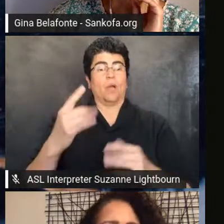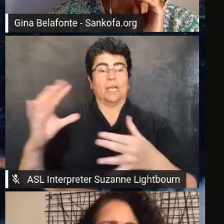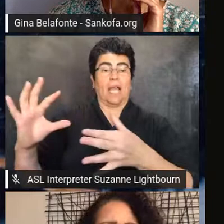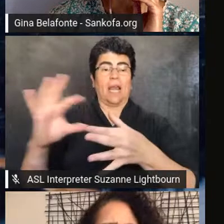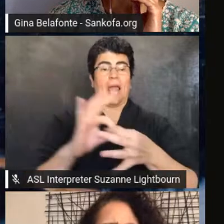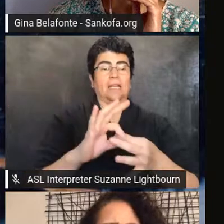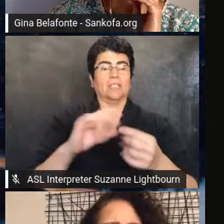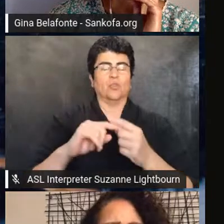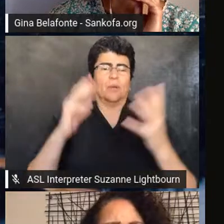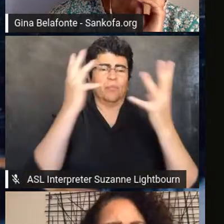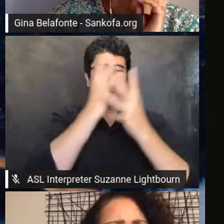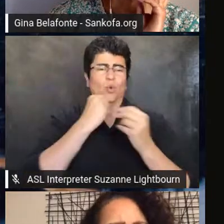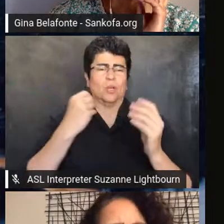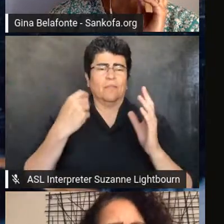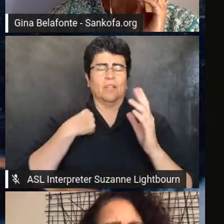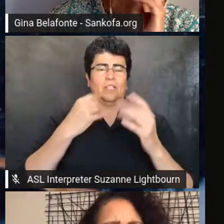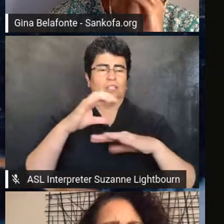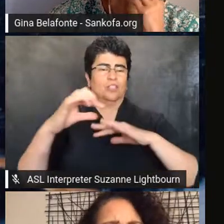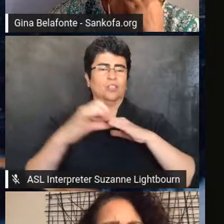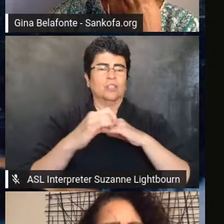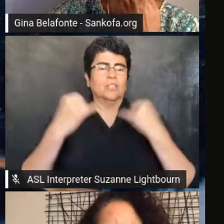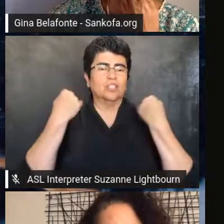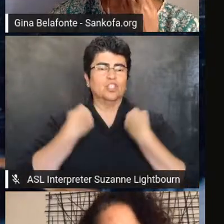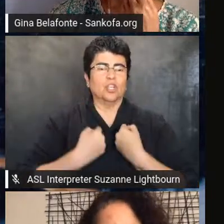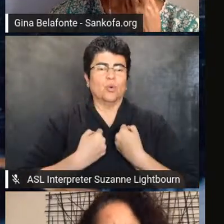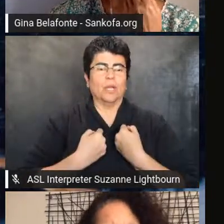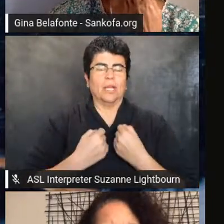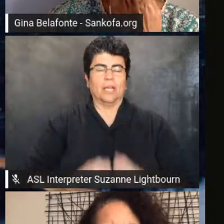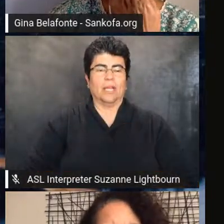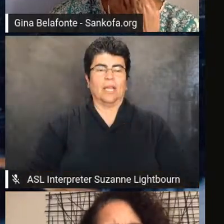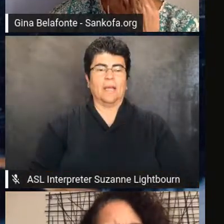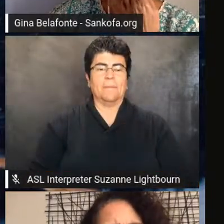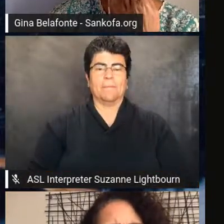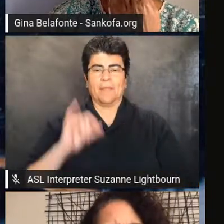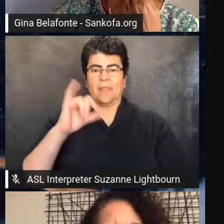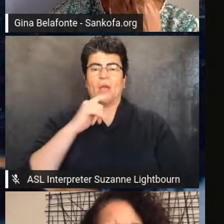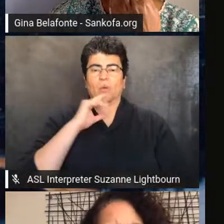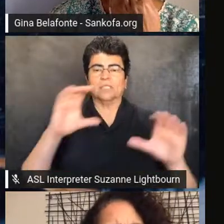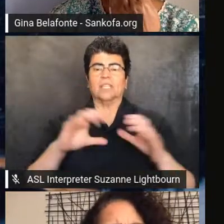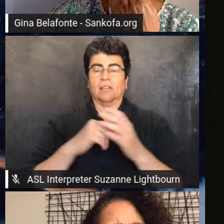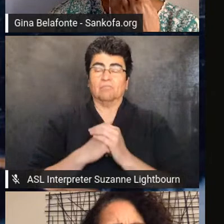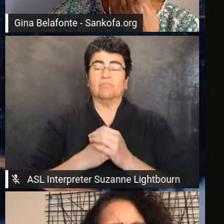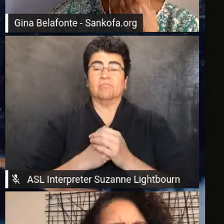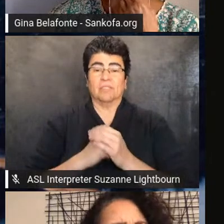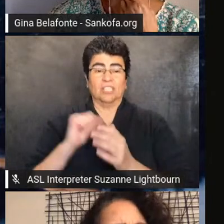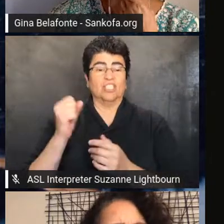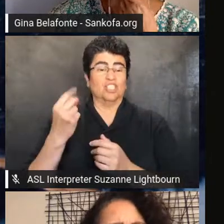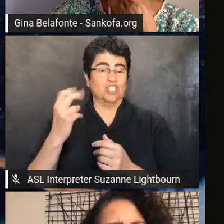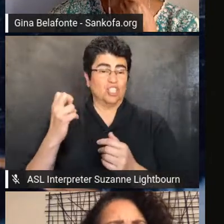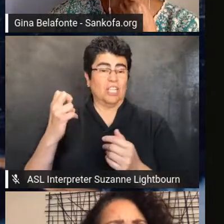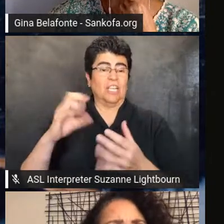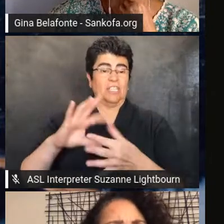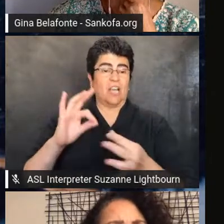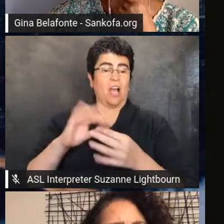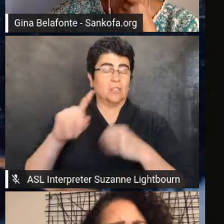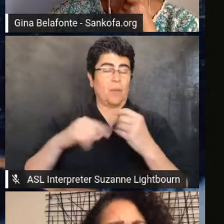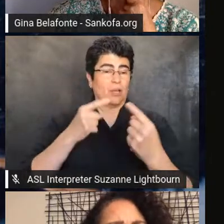a beautiful piece of jewelry that was done, and she speaks about her struggle being deaf,